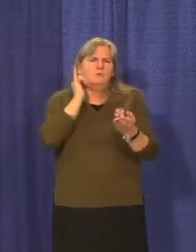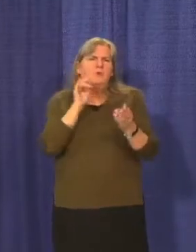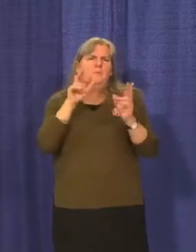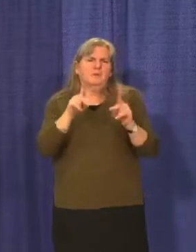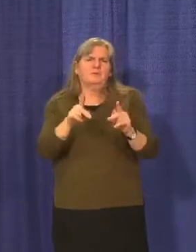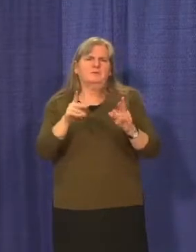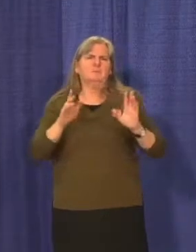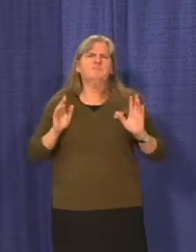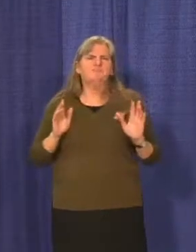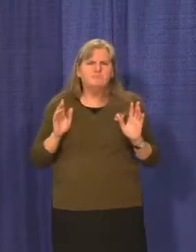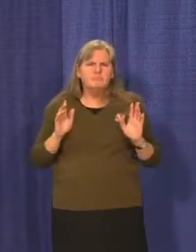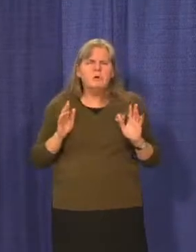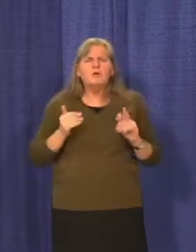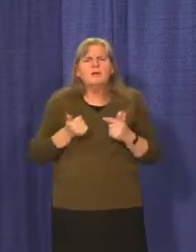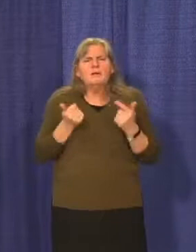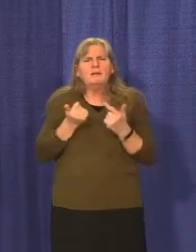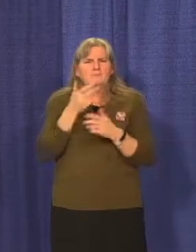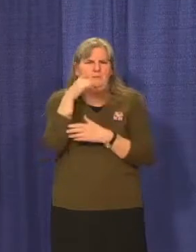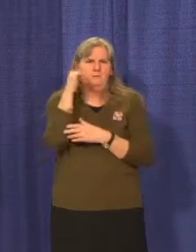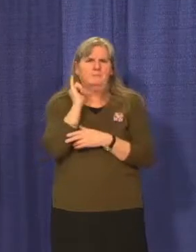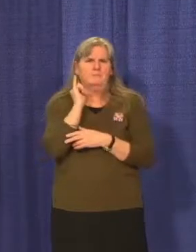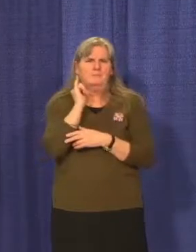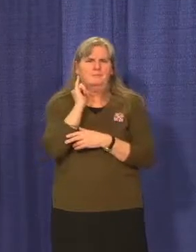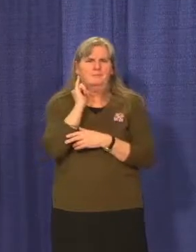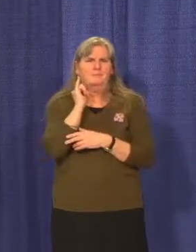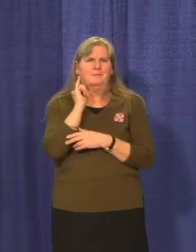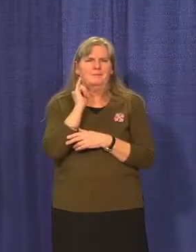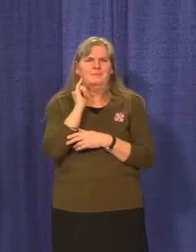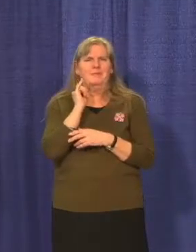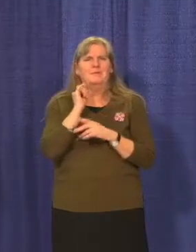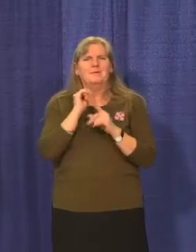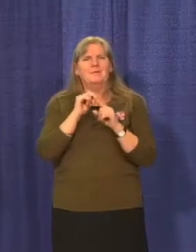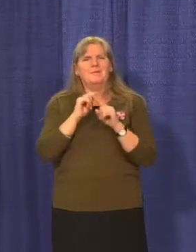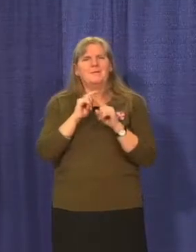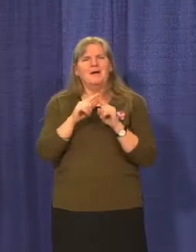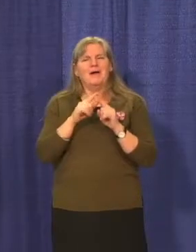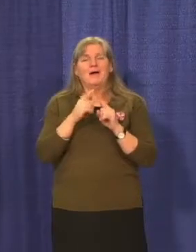We just need to find a way that you're at Yukoner and a resident here, but as soon as we are able